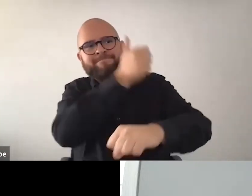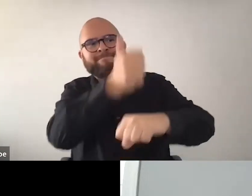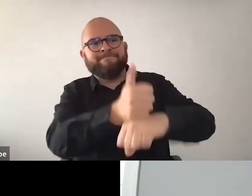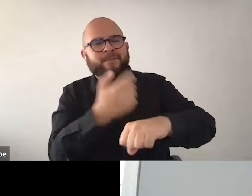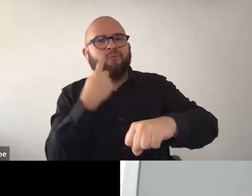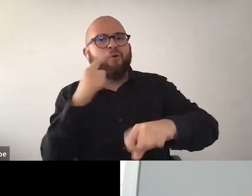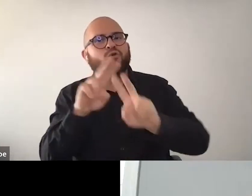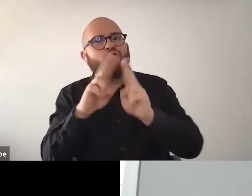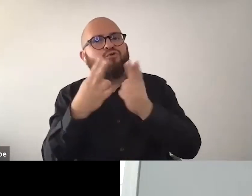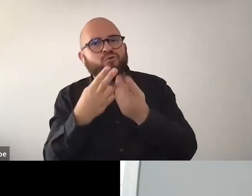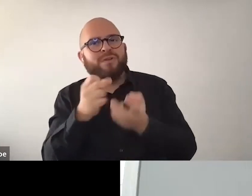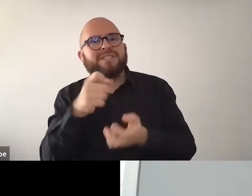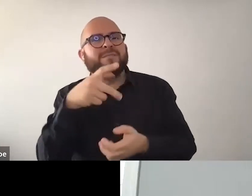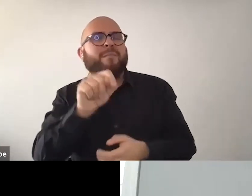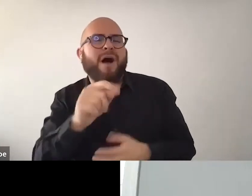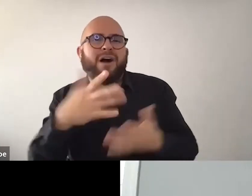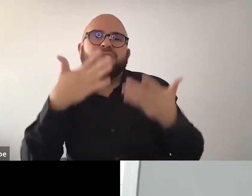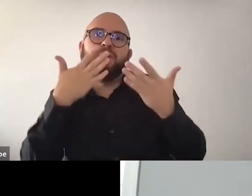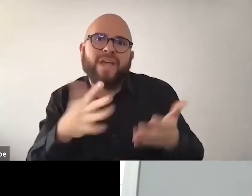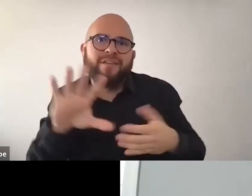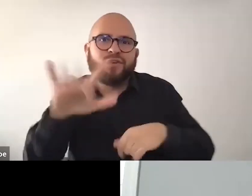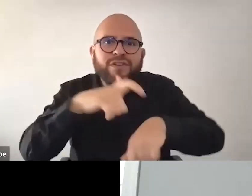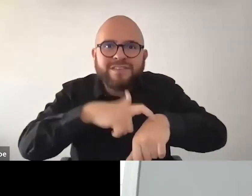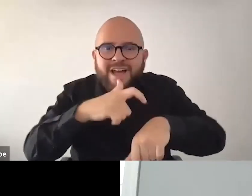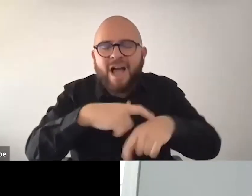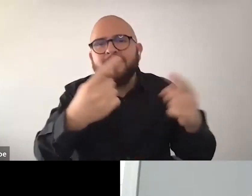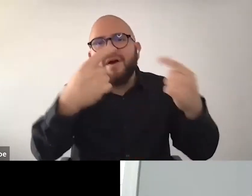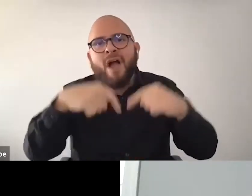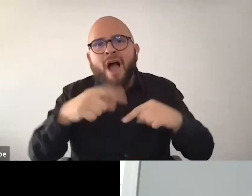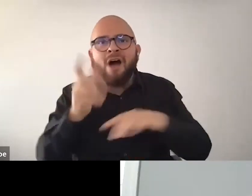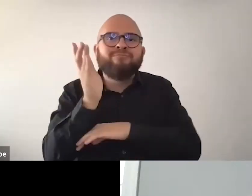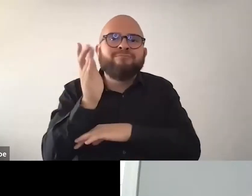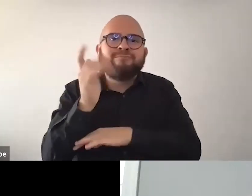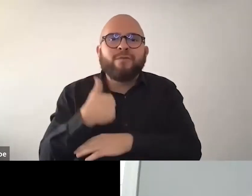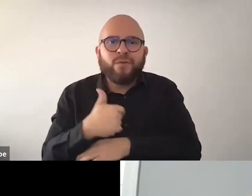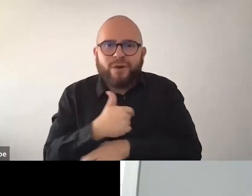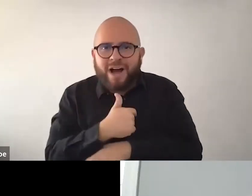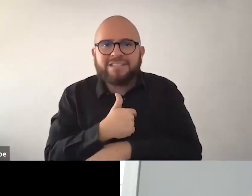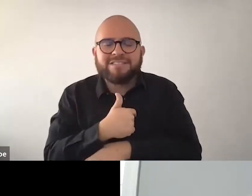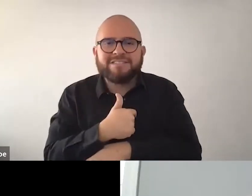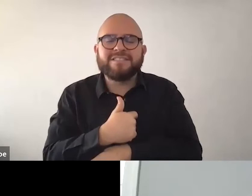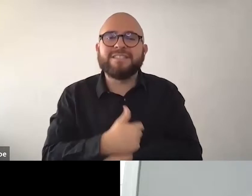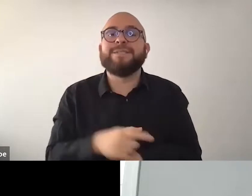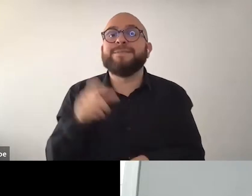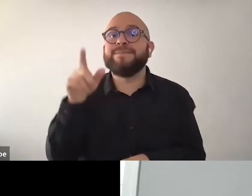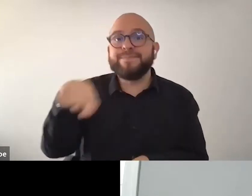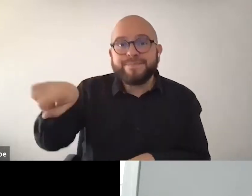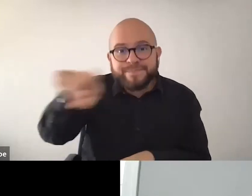So thank you so much for making the time to be with us. For everyone, if you wanna know more about